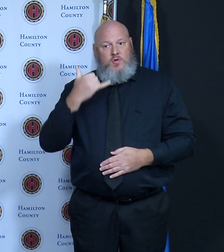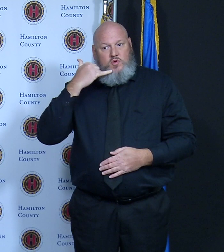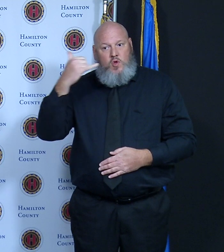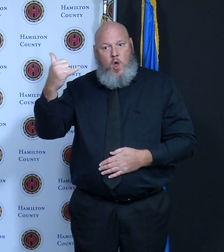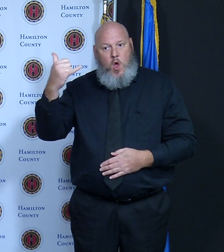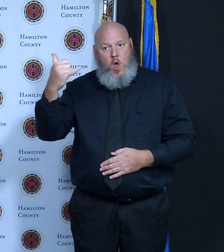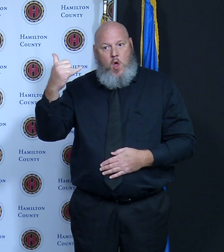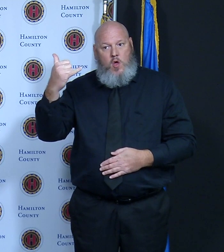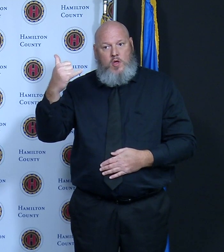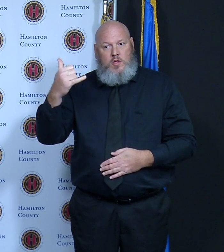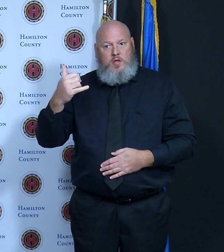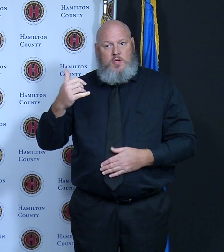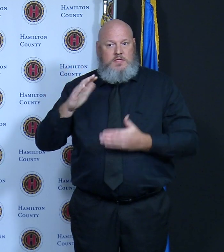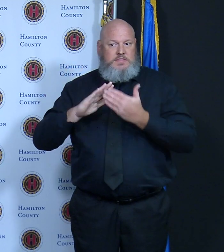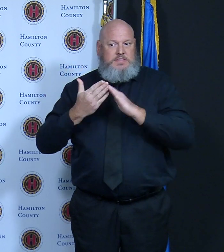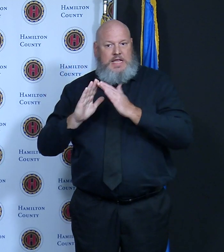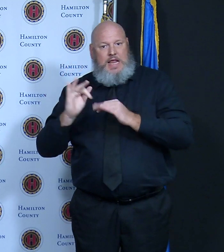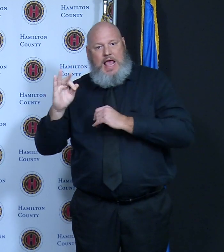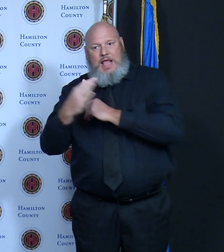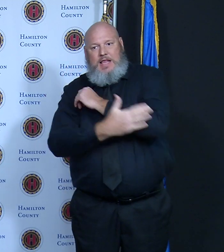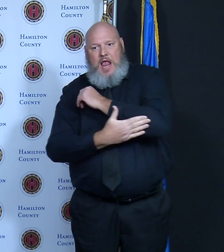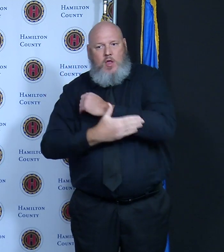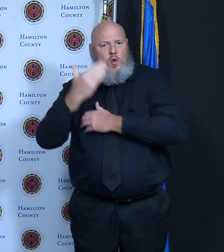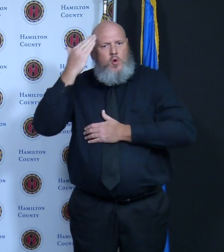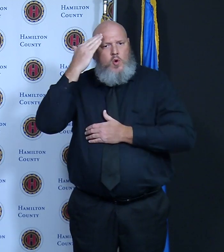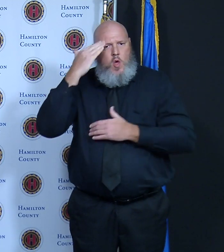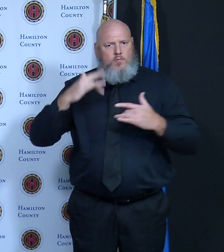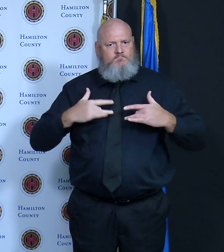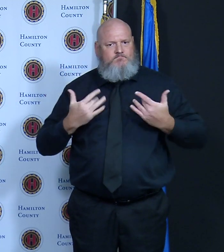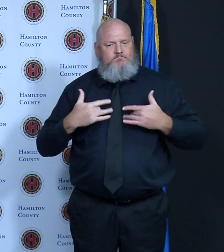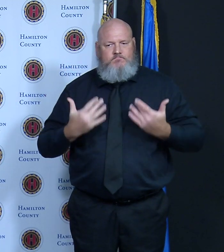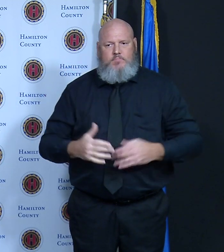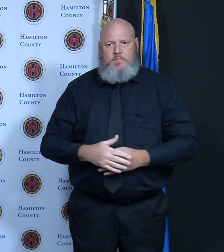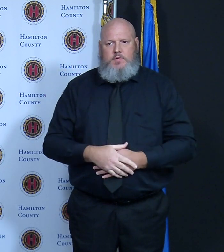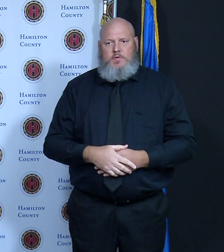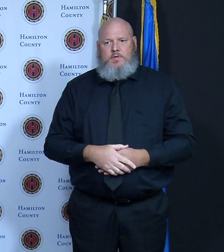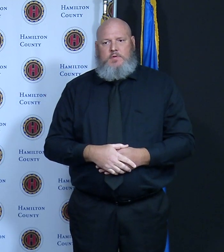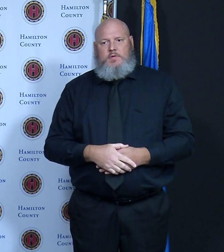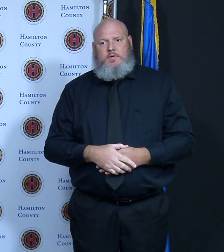related to business is still being open and operating please call that hotline